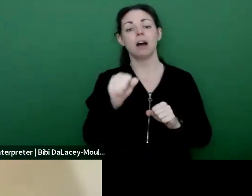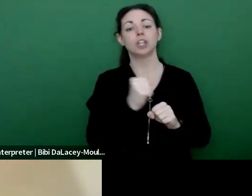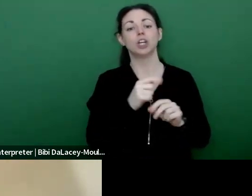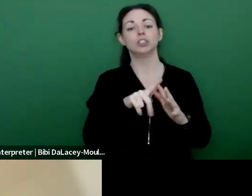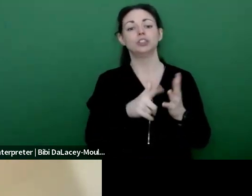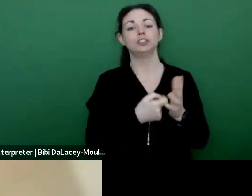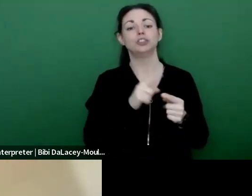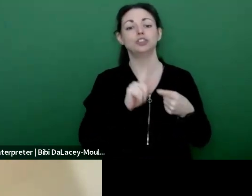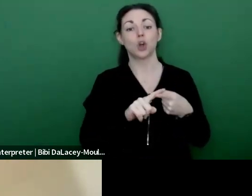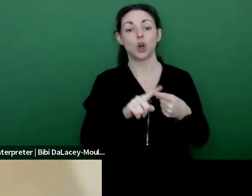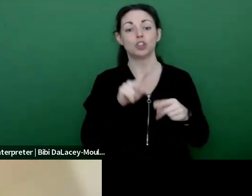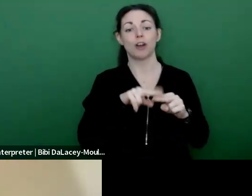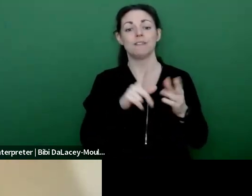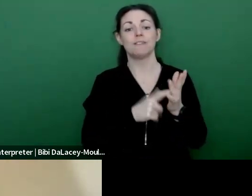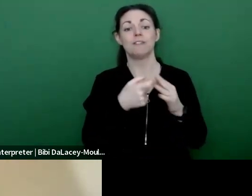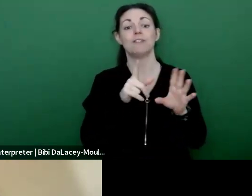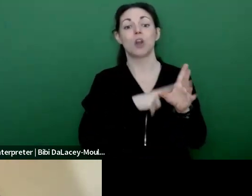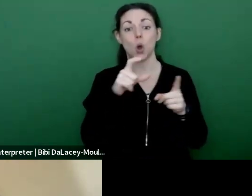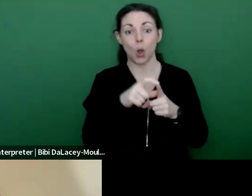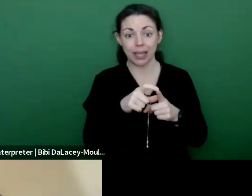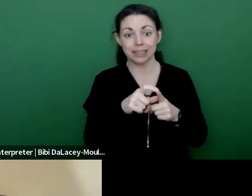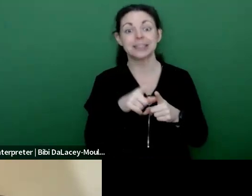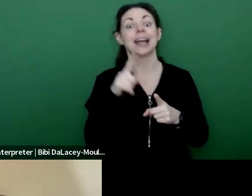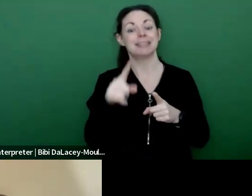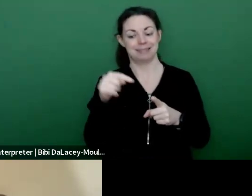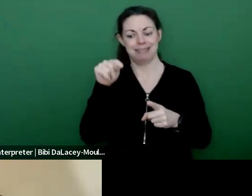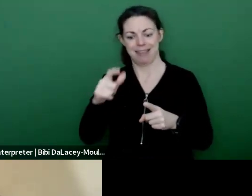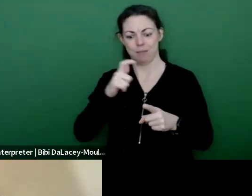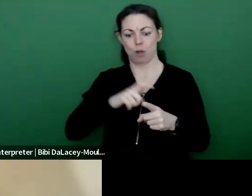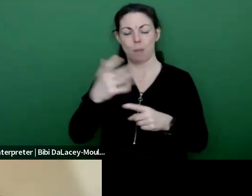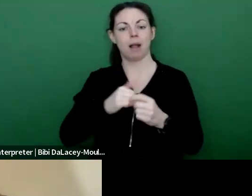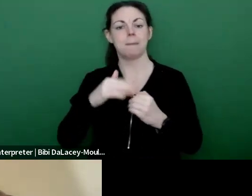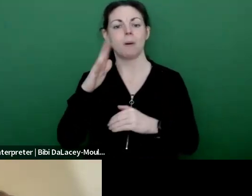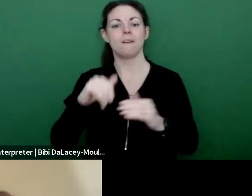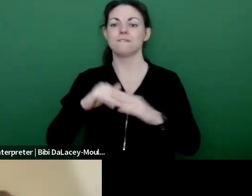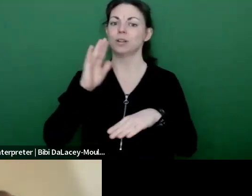of a push for a role like that to be a full-time role, like I think there was in a lot of businesses.